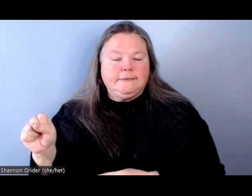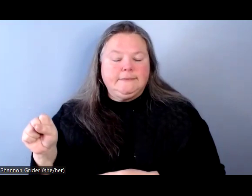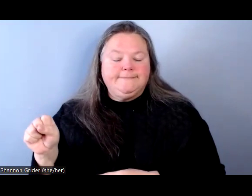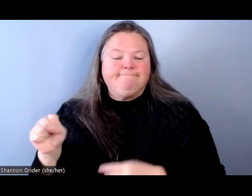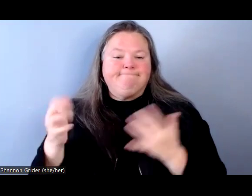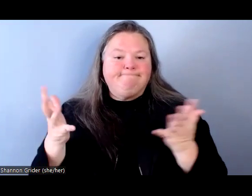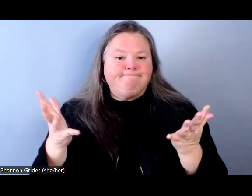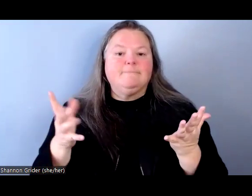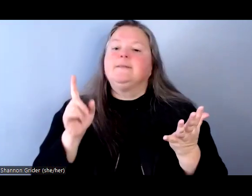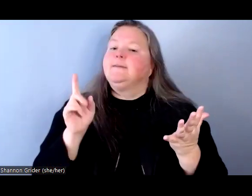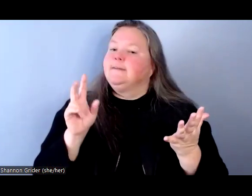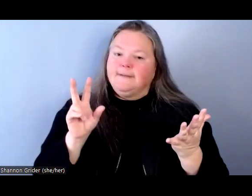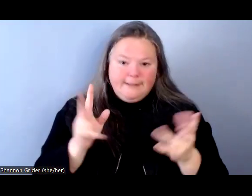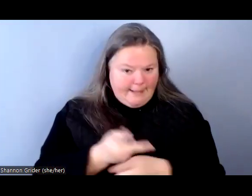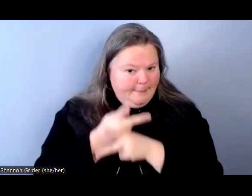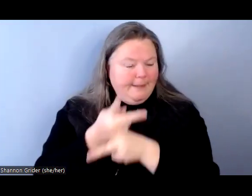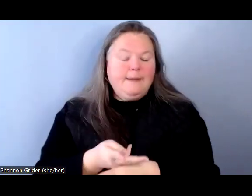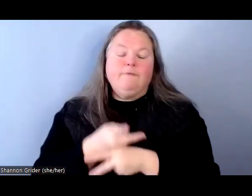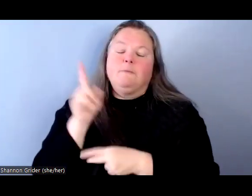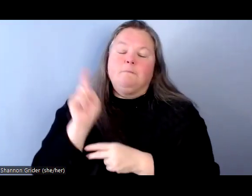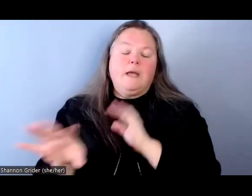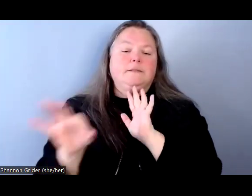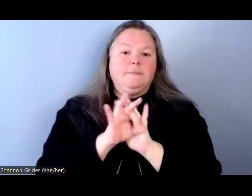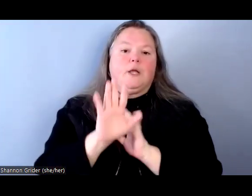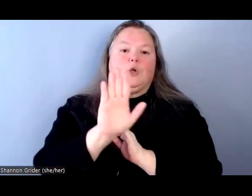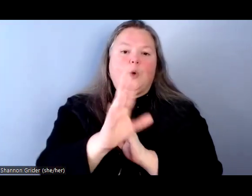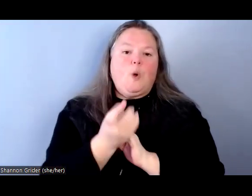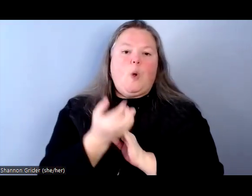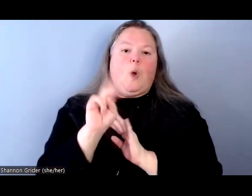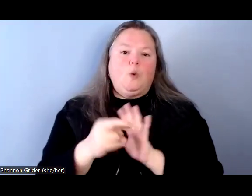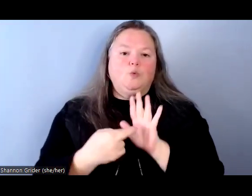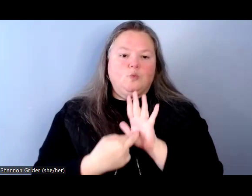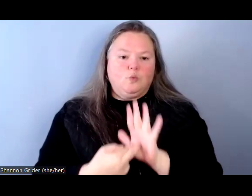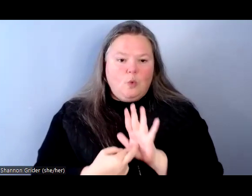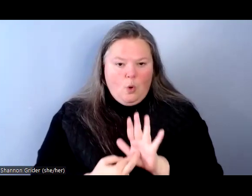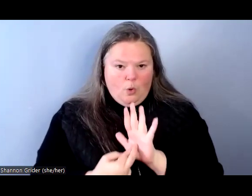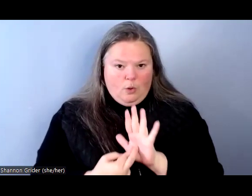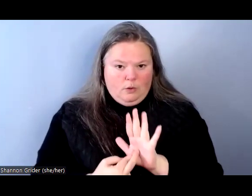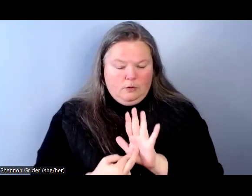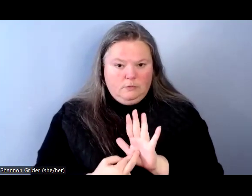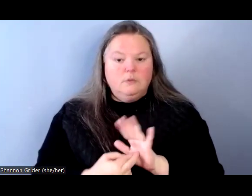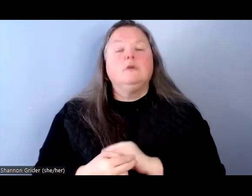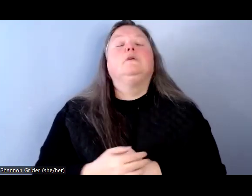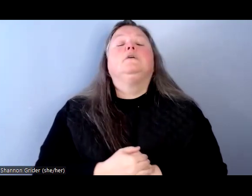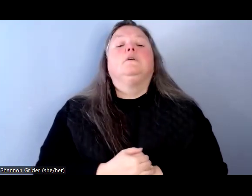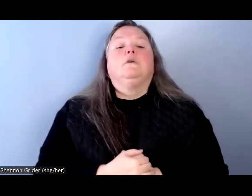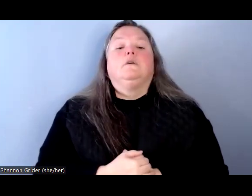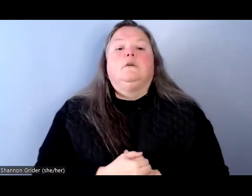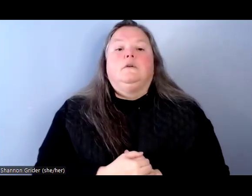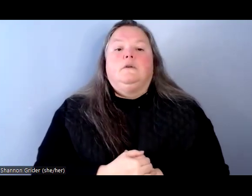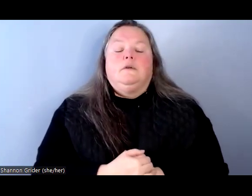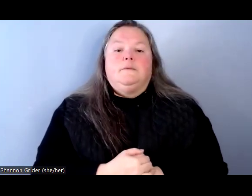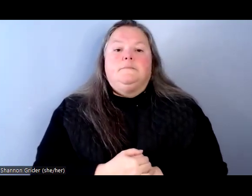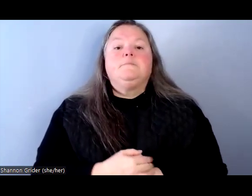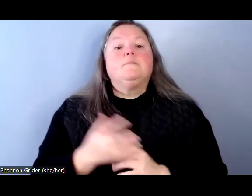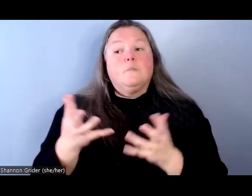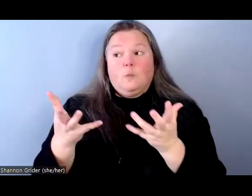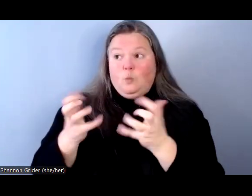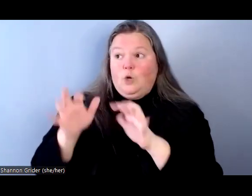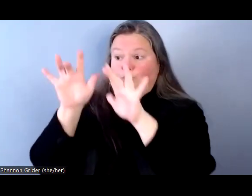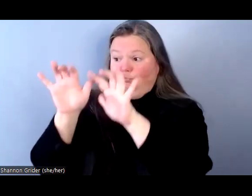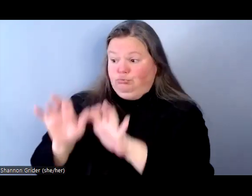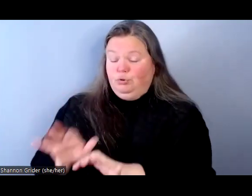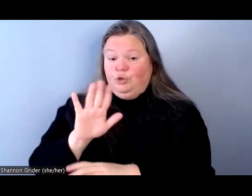when they are entering their CE hours and then they get emails